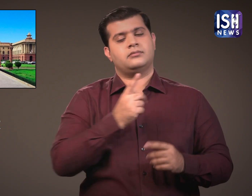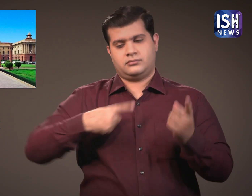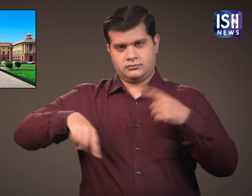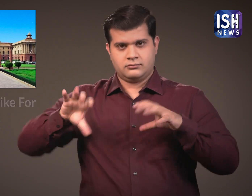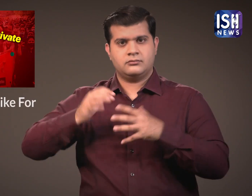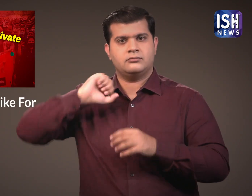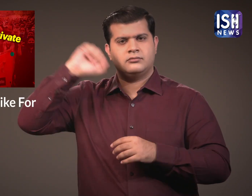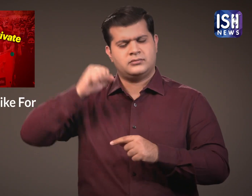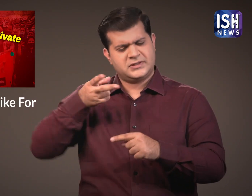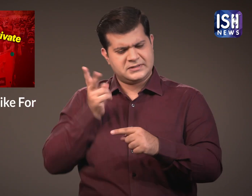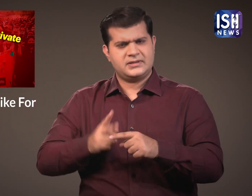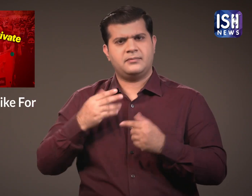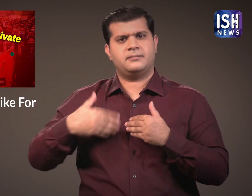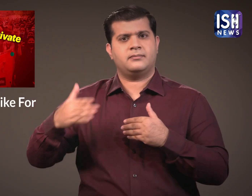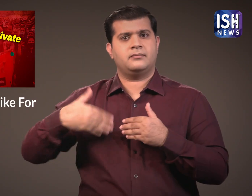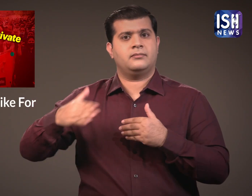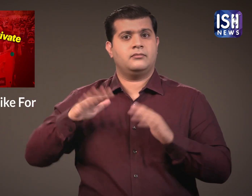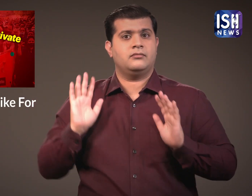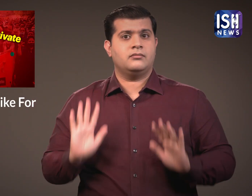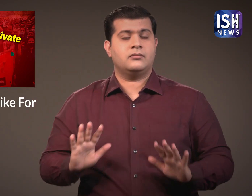the strike will continue.